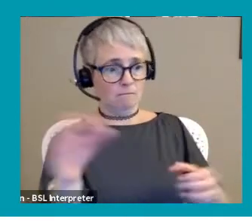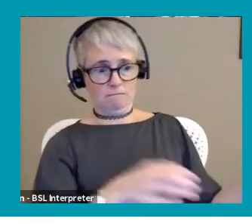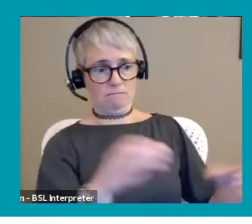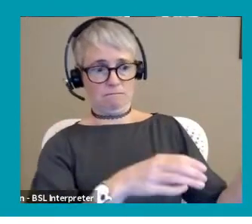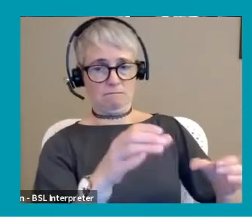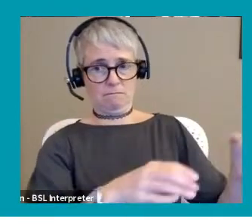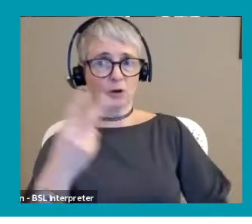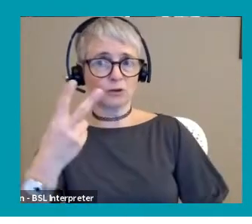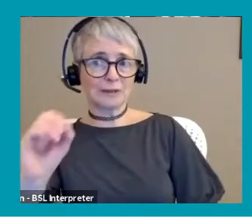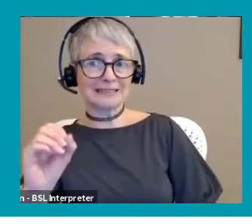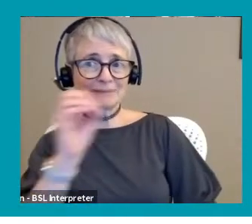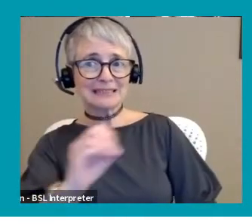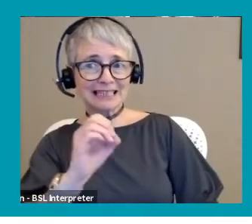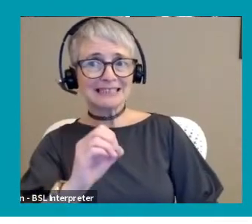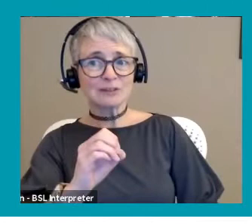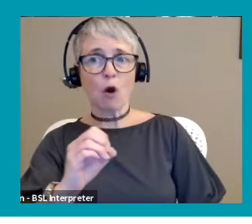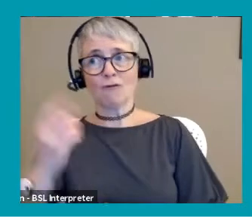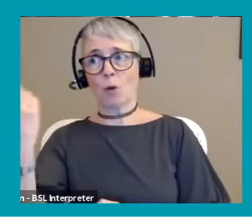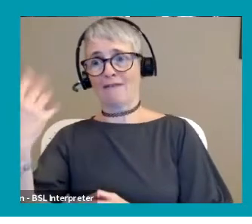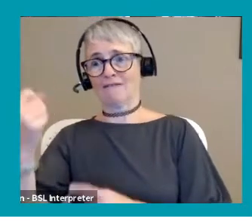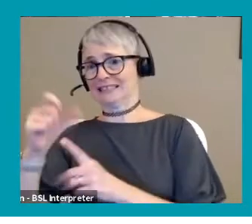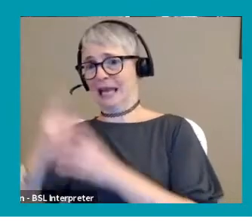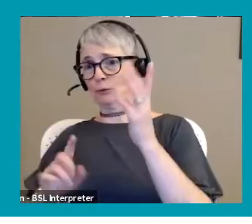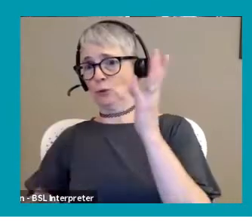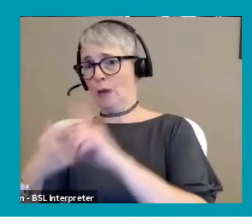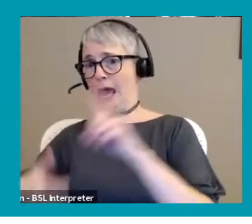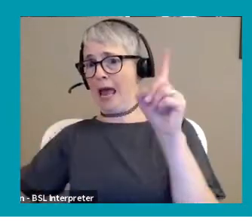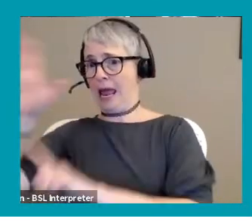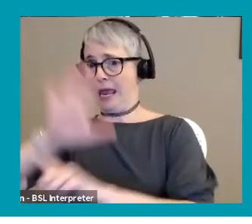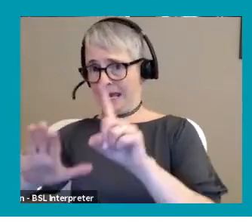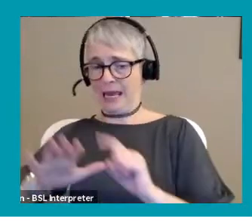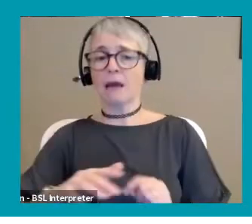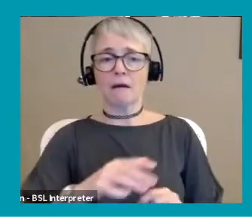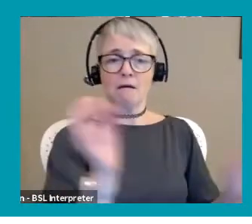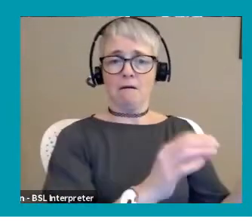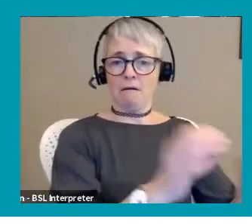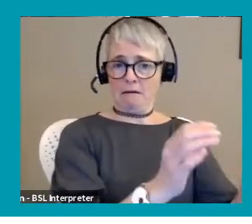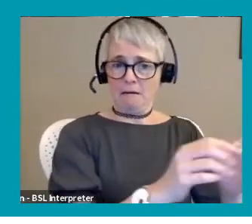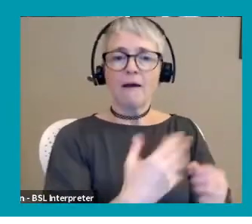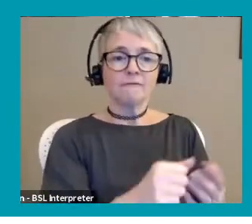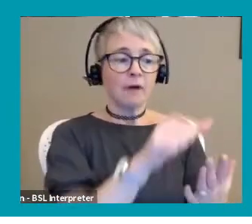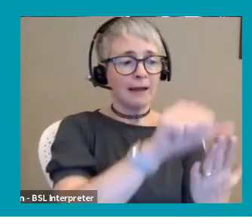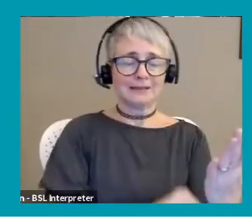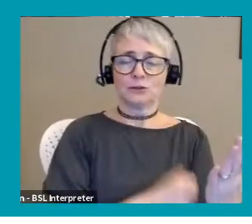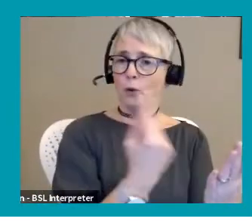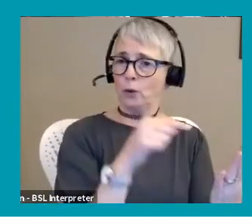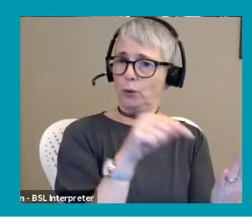linked into the presentation but there is an A to Z list of all of the partner organisations on their website.